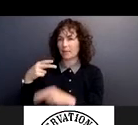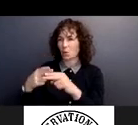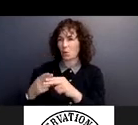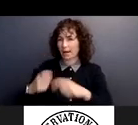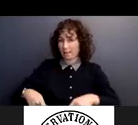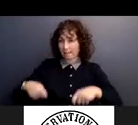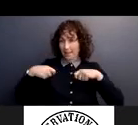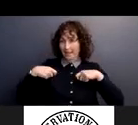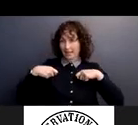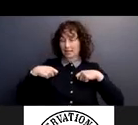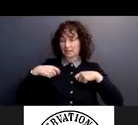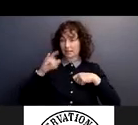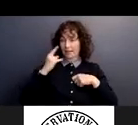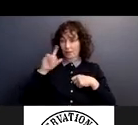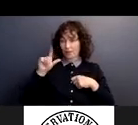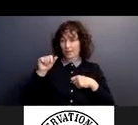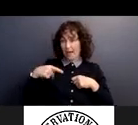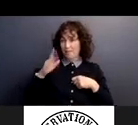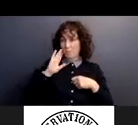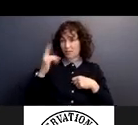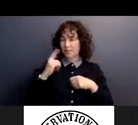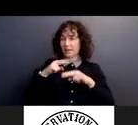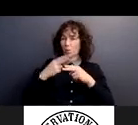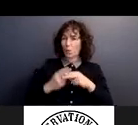or something weighted in the lap as well.